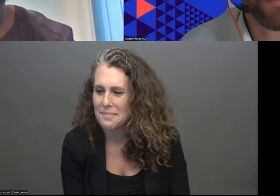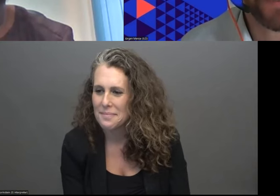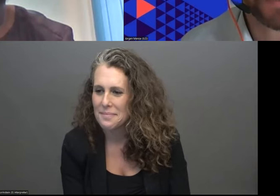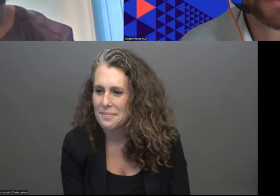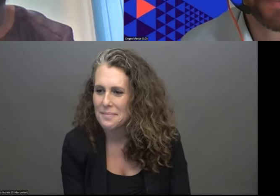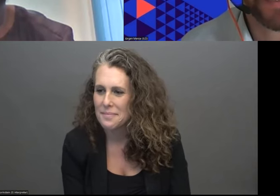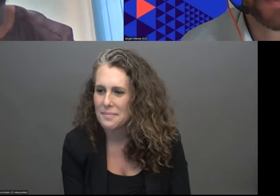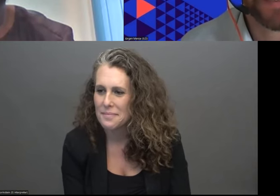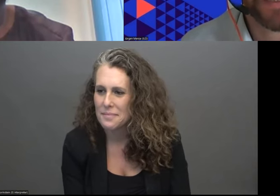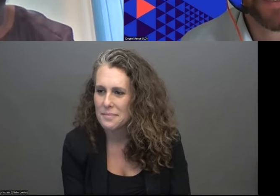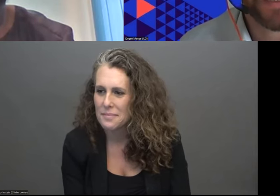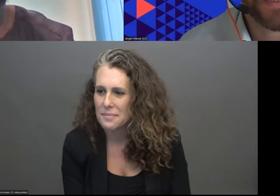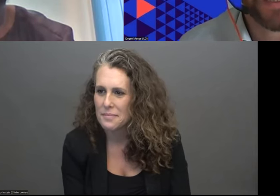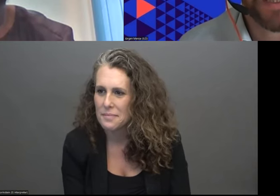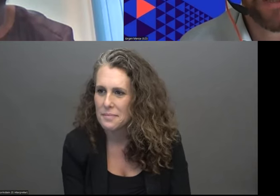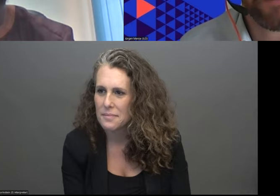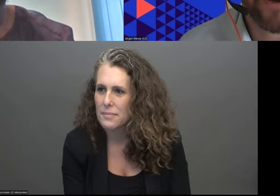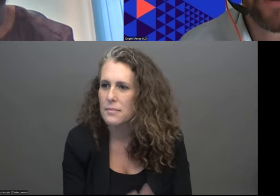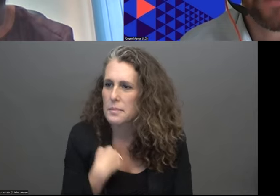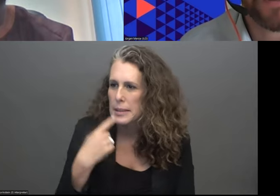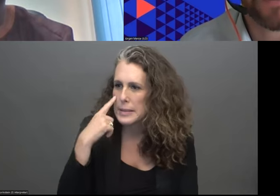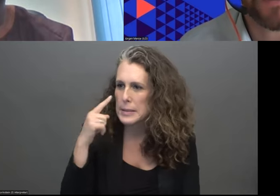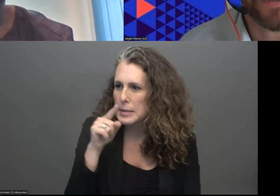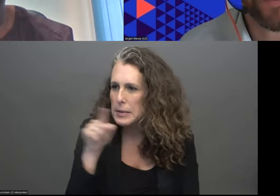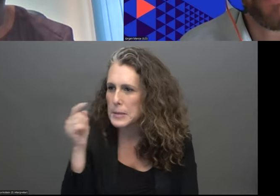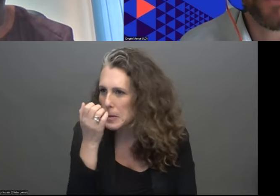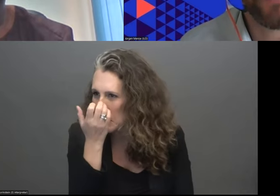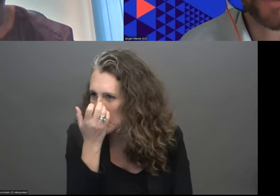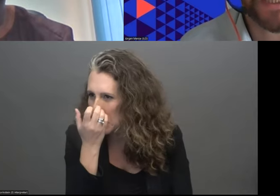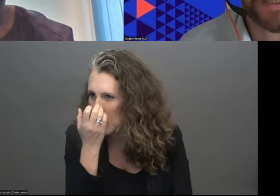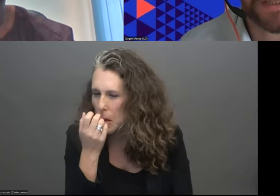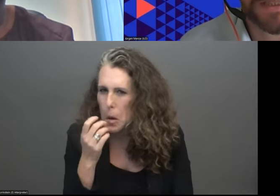now participated in the poll. Give it a few more seconds.